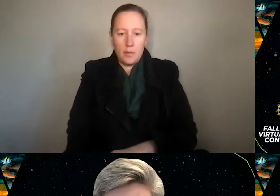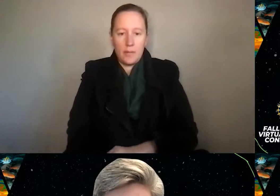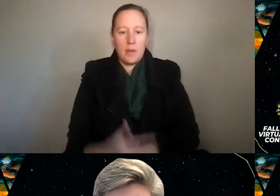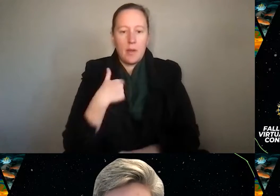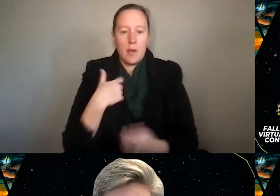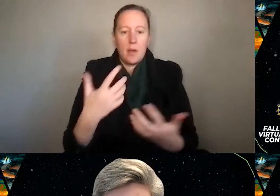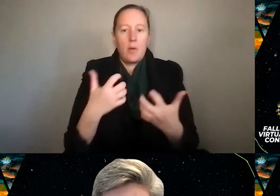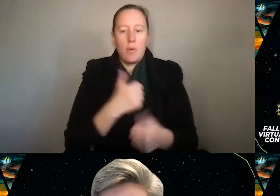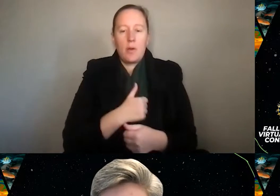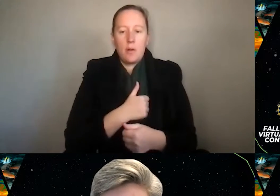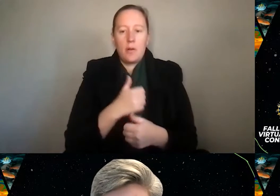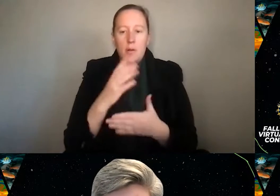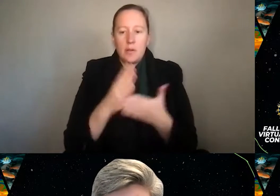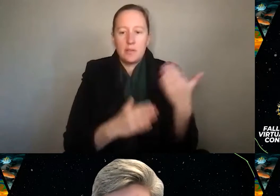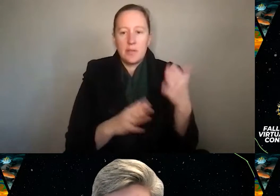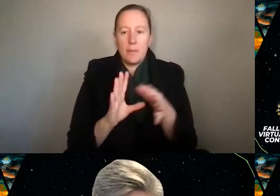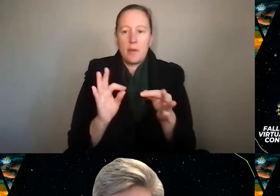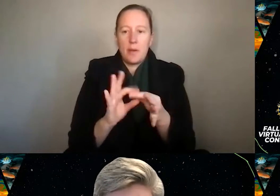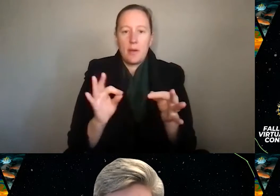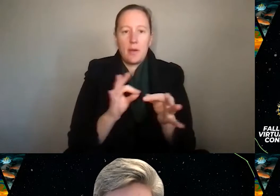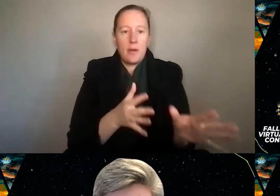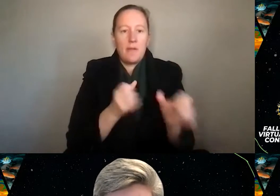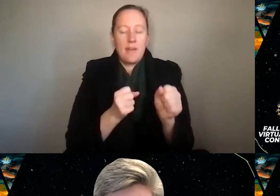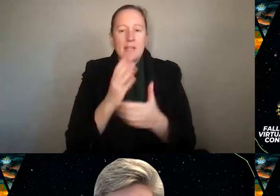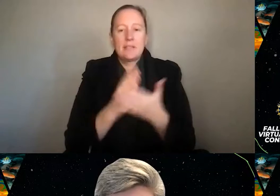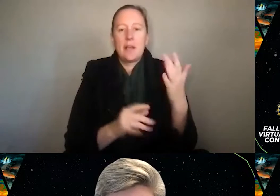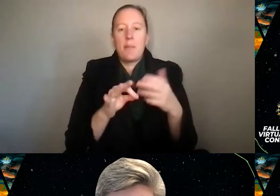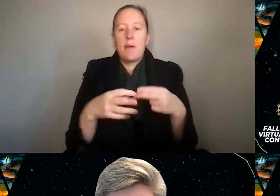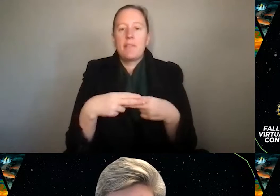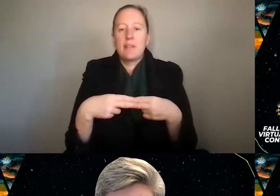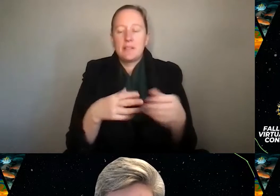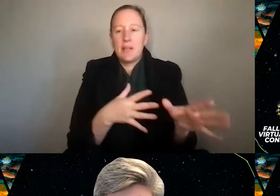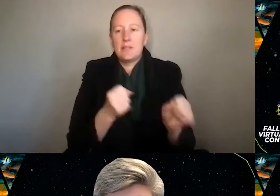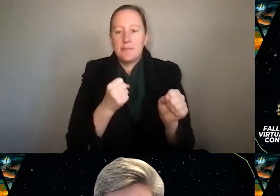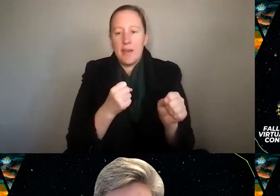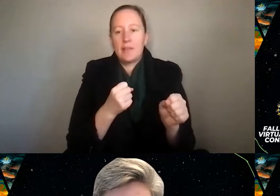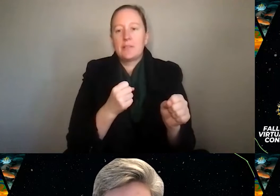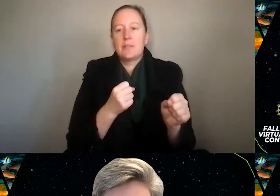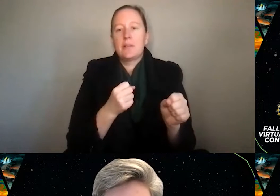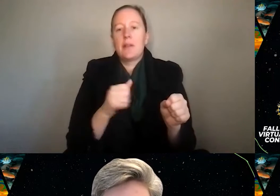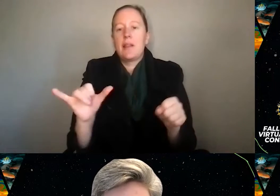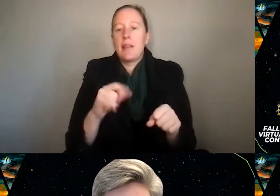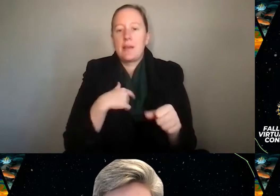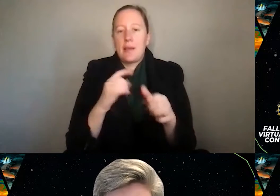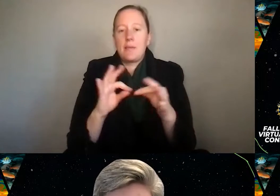your comments that it went too fast some of the slides. Please, as I mentioned in the presentation,